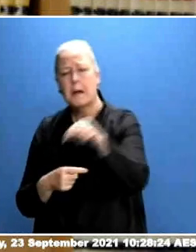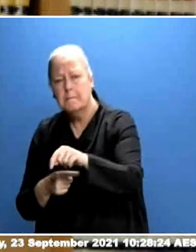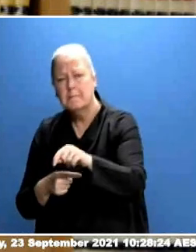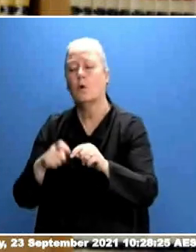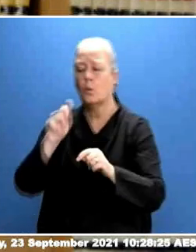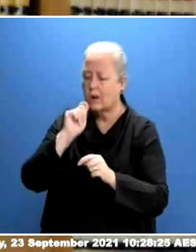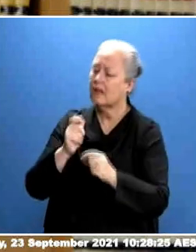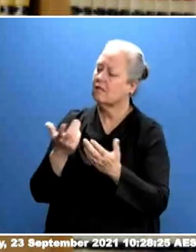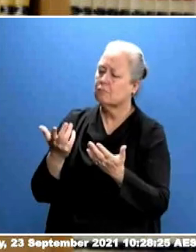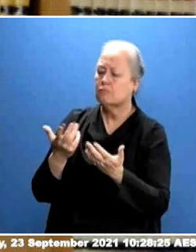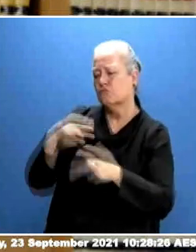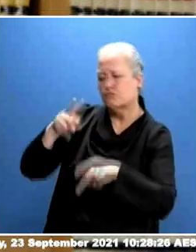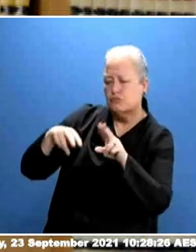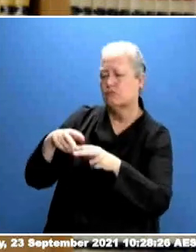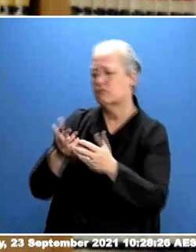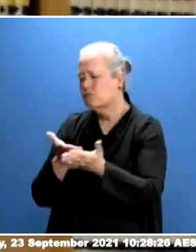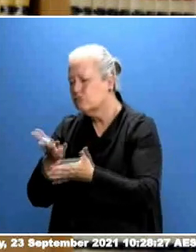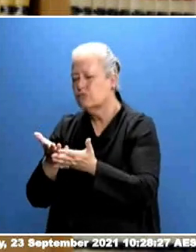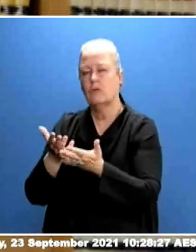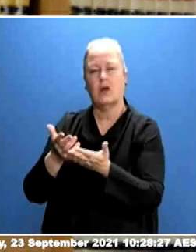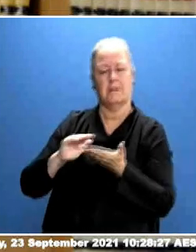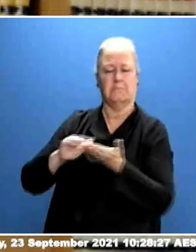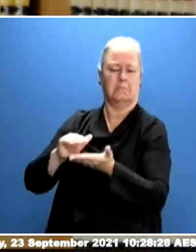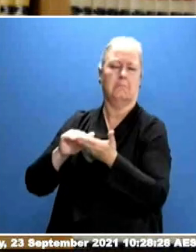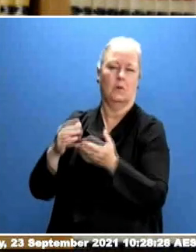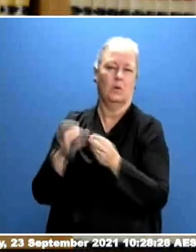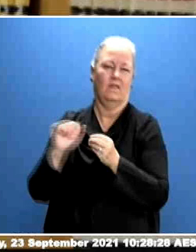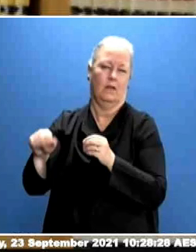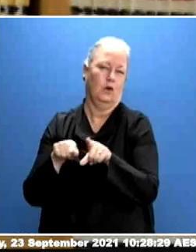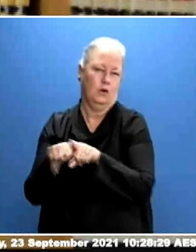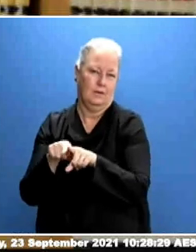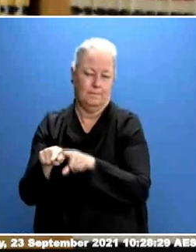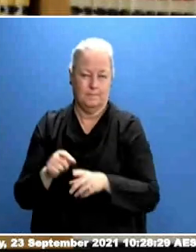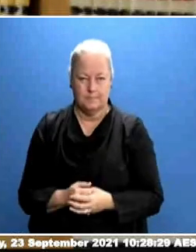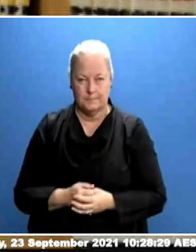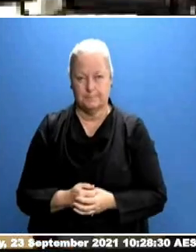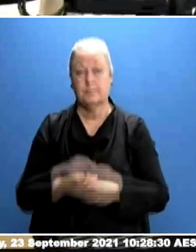into their learning in that space. As we go down that paragraph at the bottom,